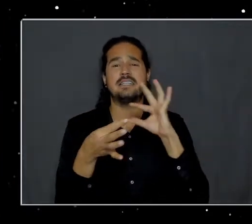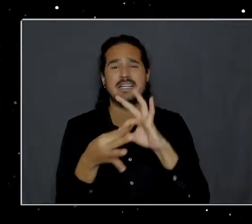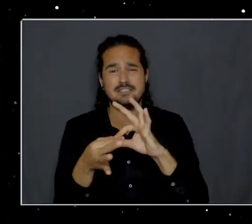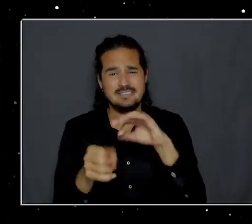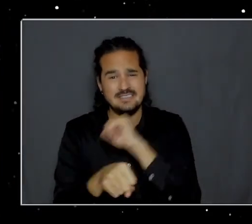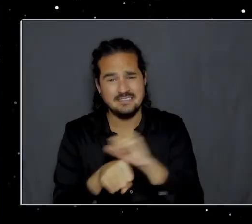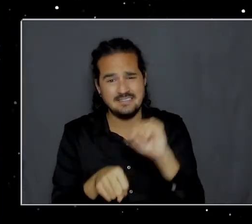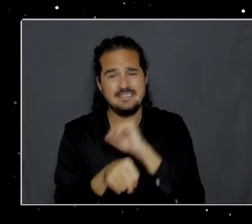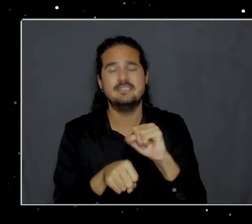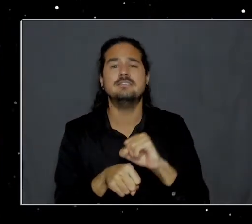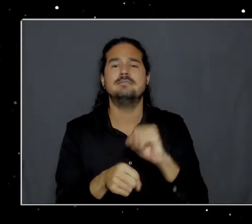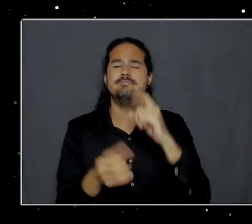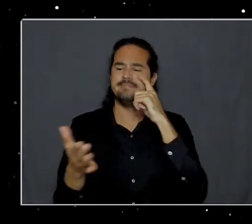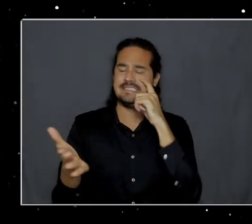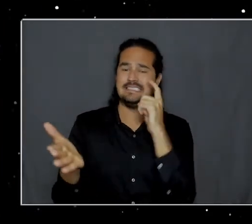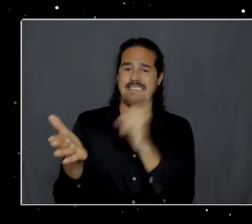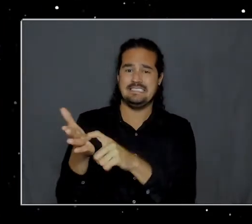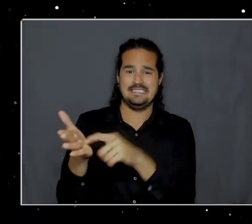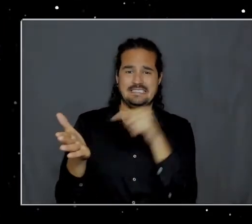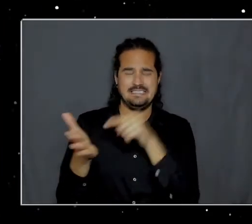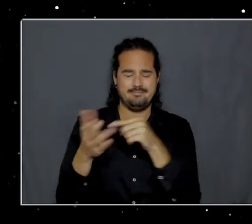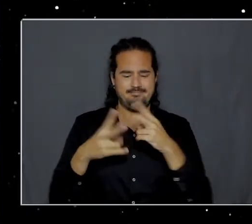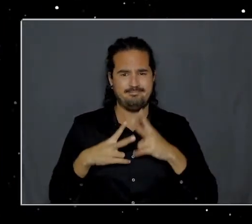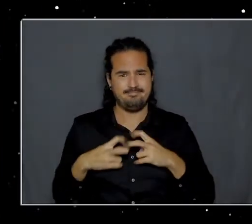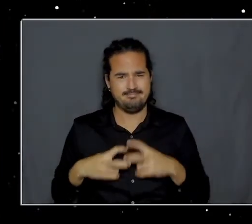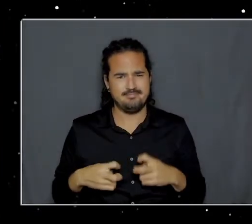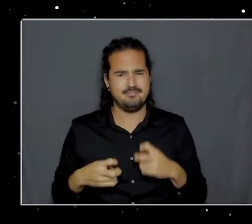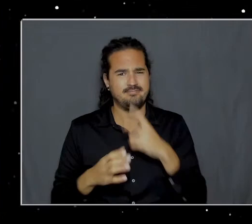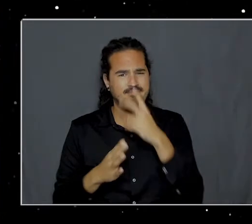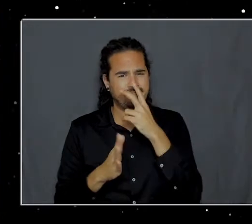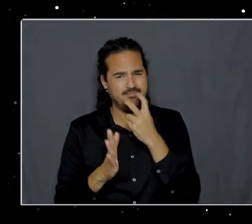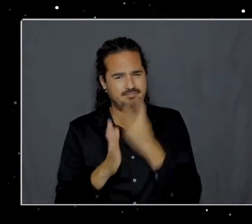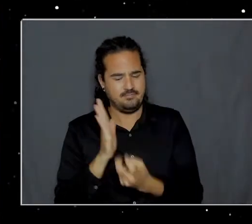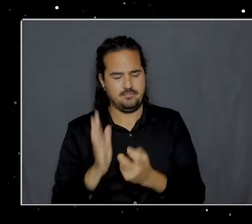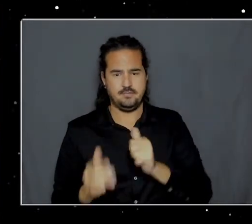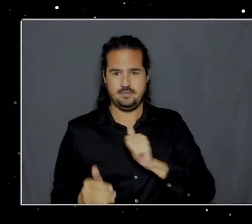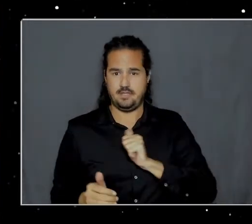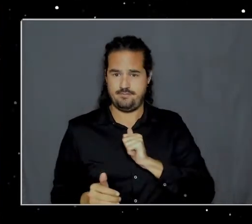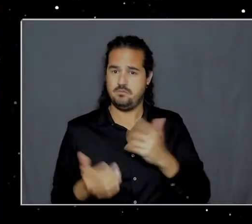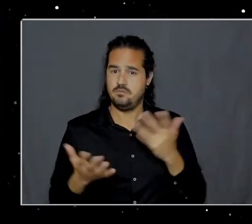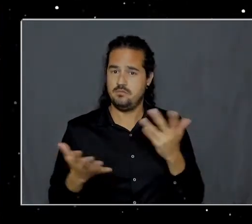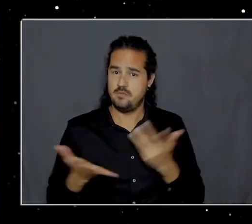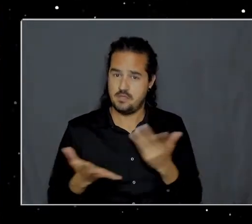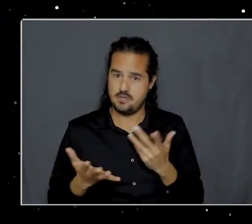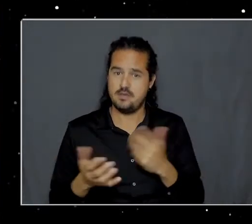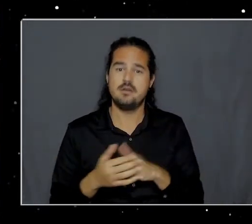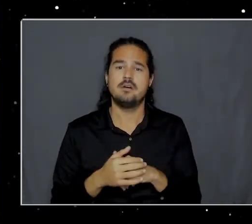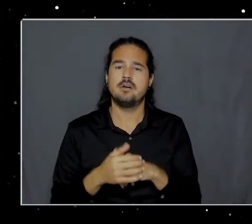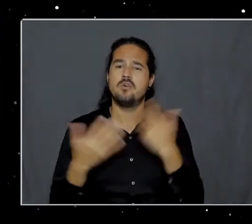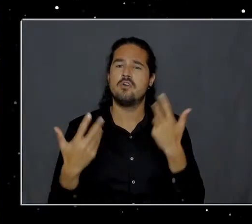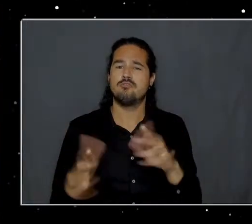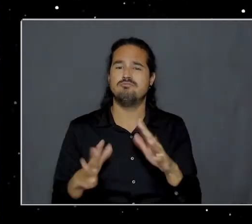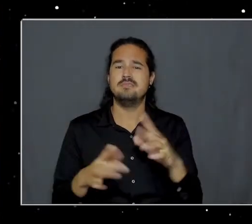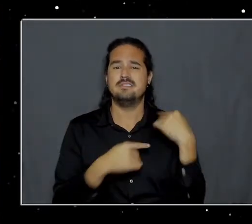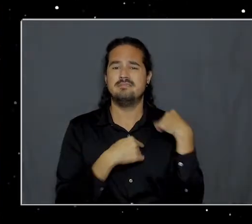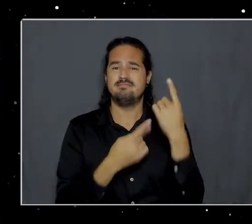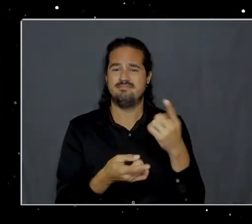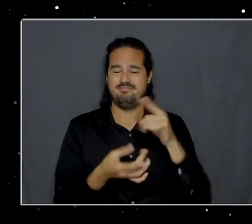DEEPLY INSIDE OF OURSELVES HOW